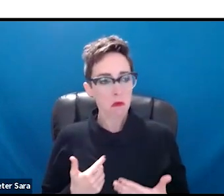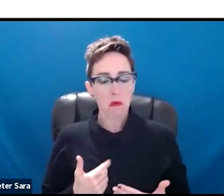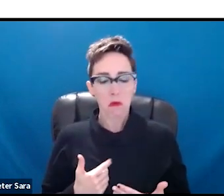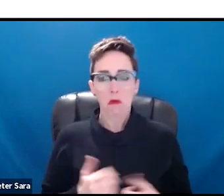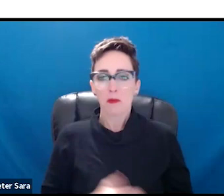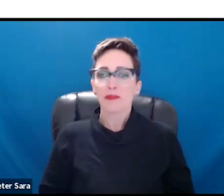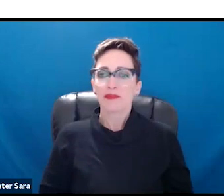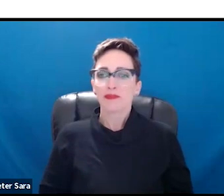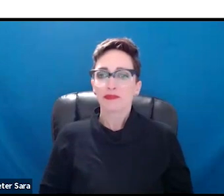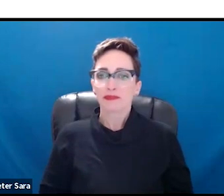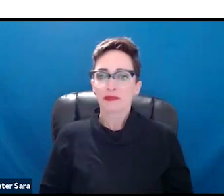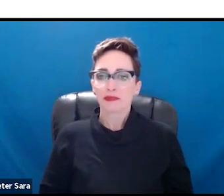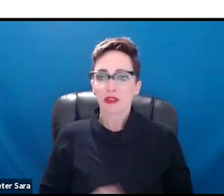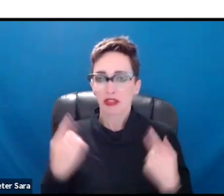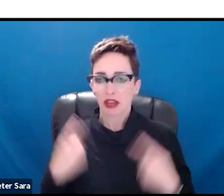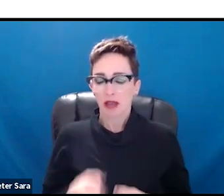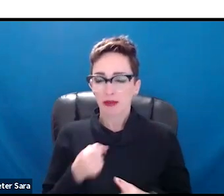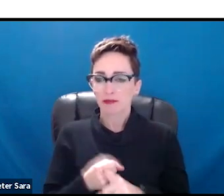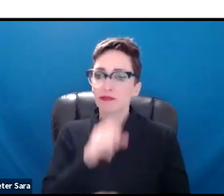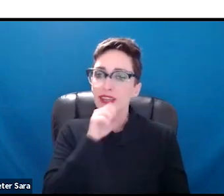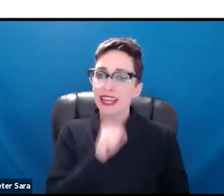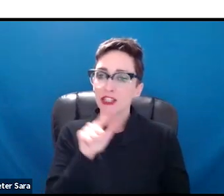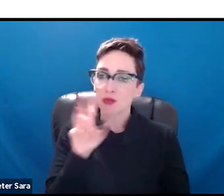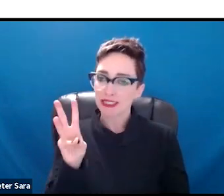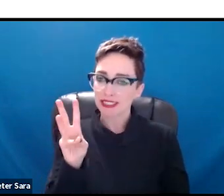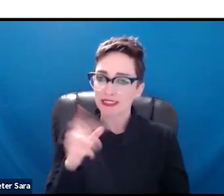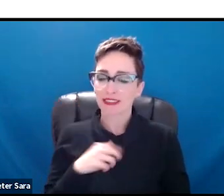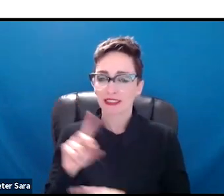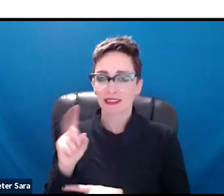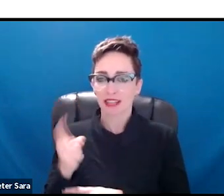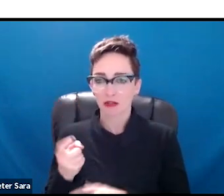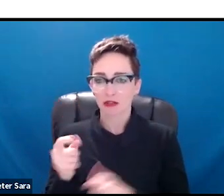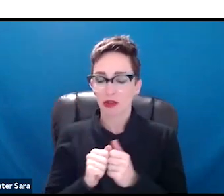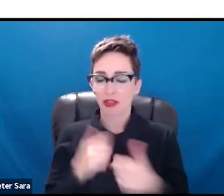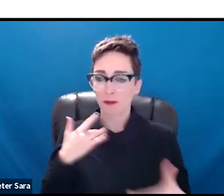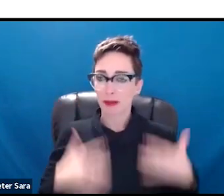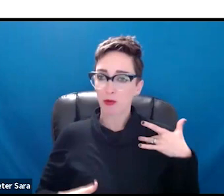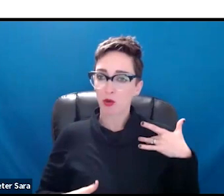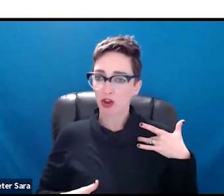Then at 26, I was diagnosed with bipolar disorder.